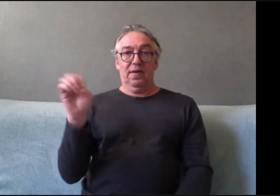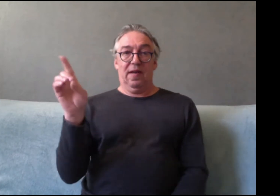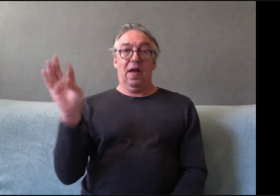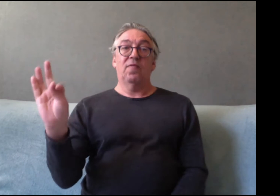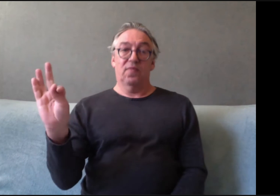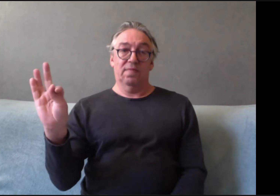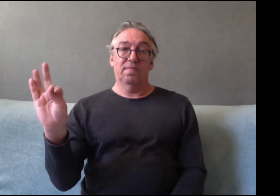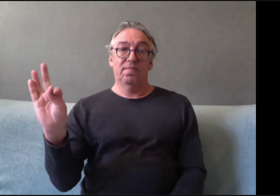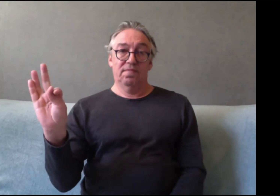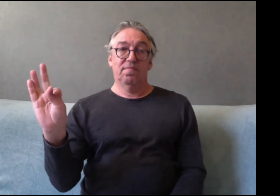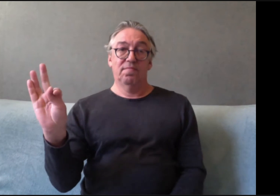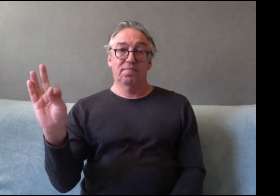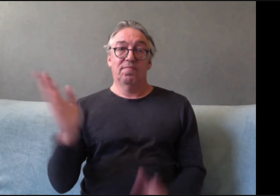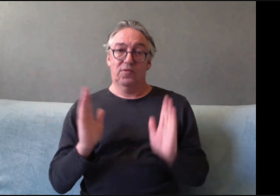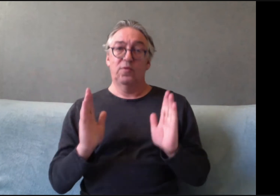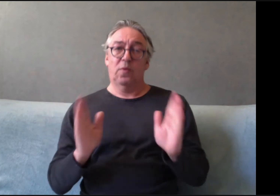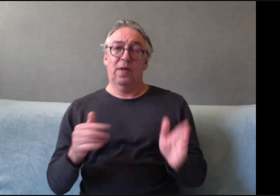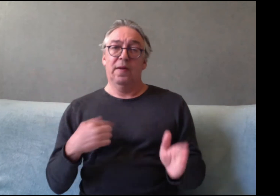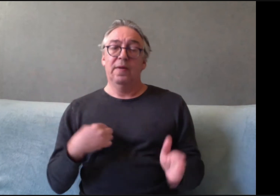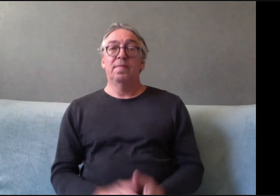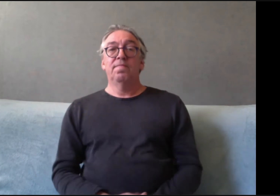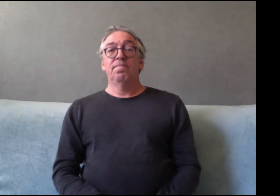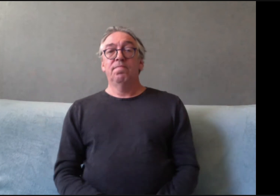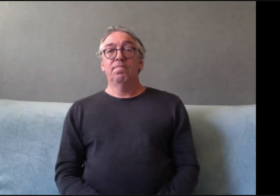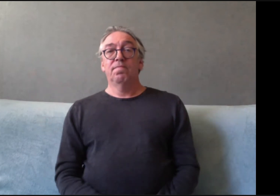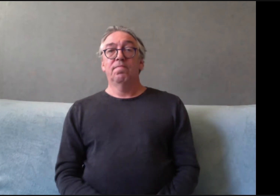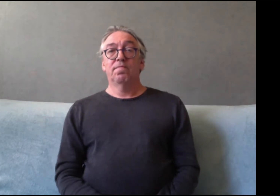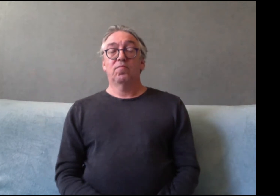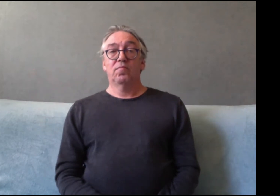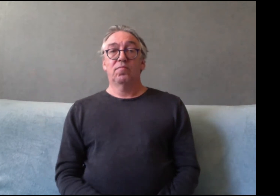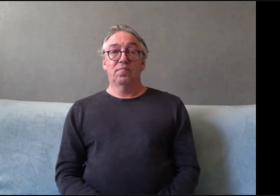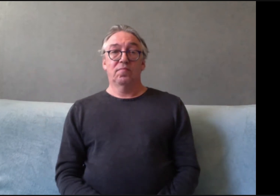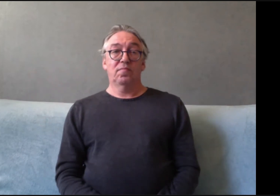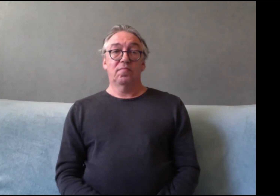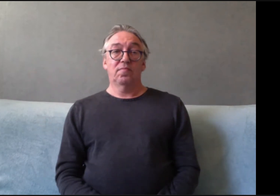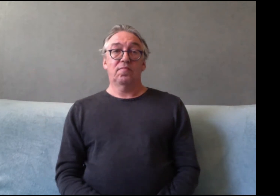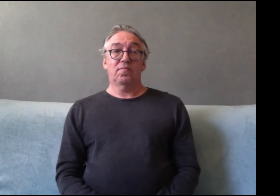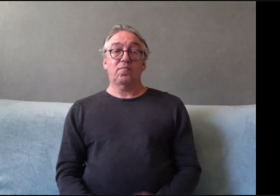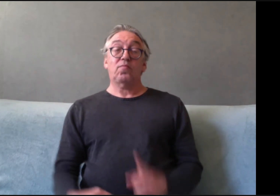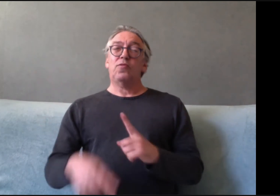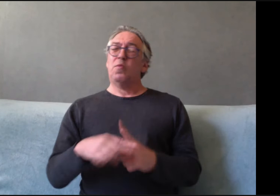And finally, for the first of my points, I'd like to stress the importance